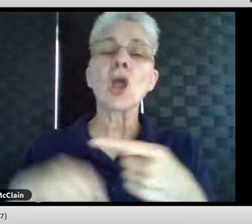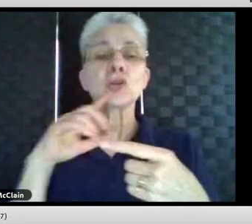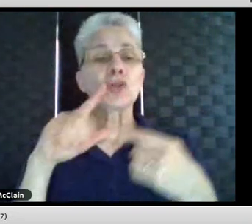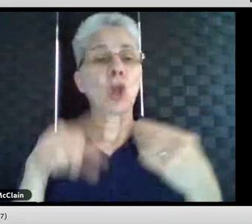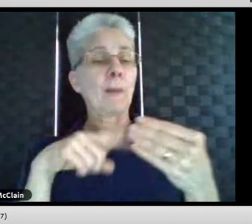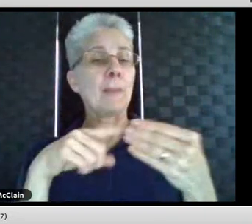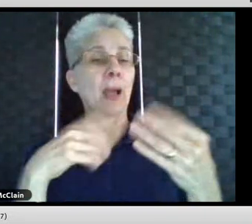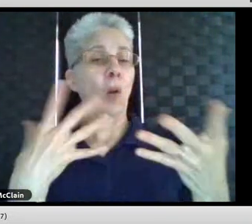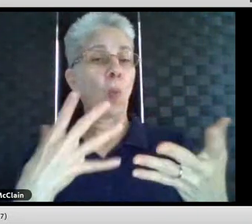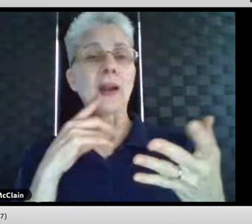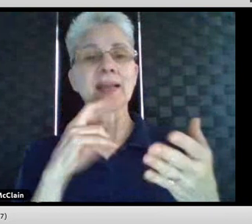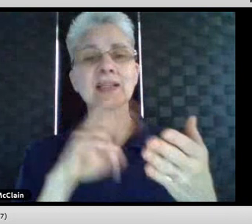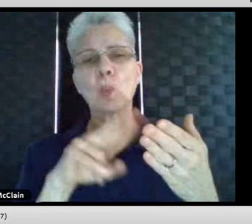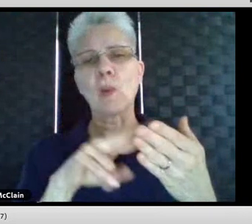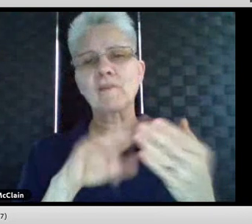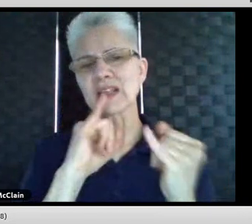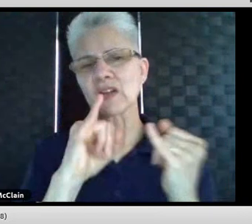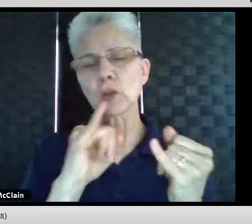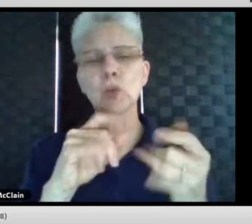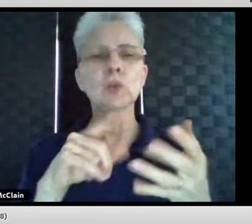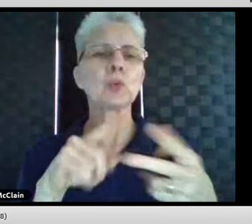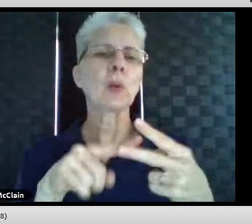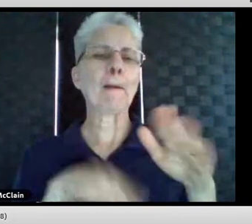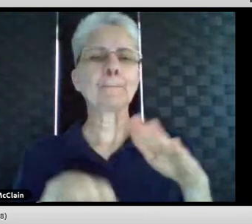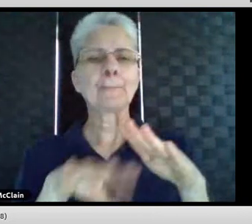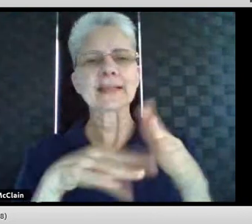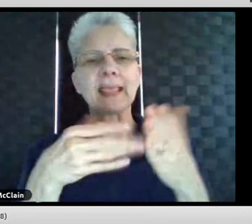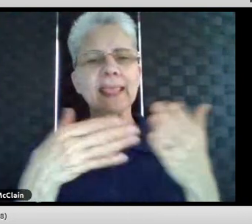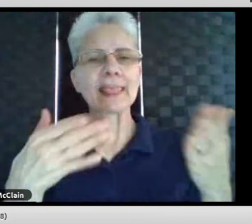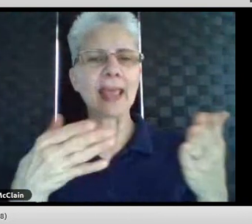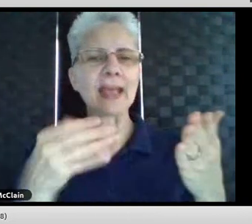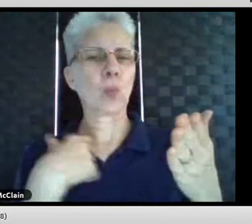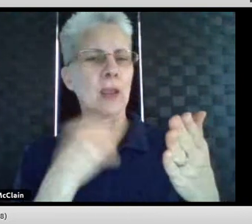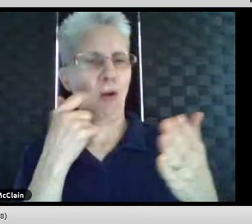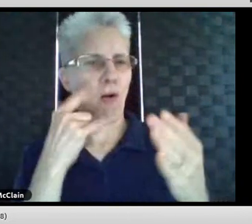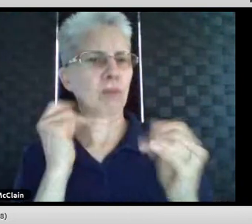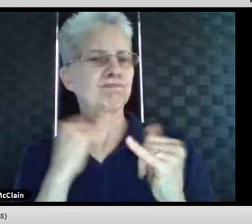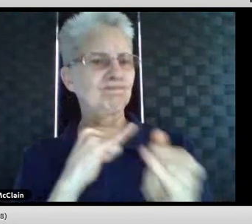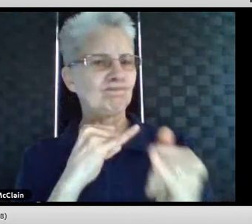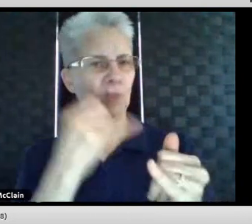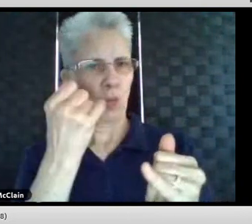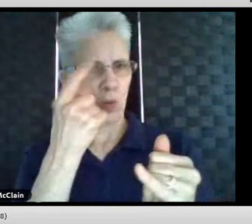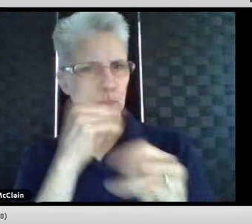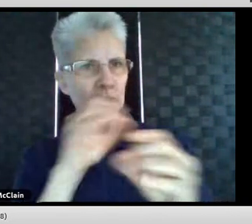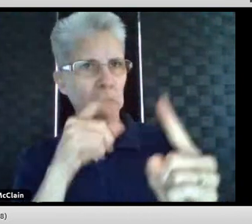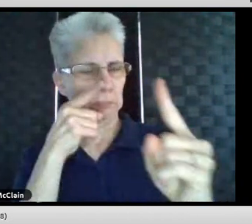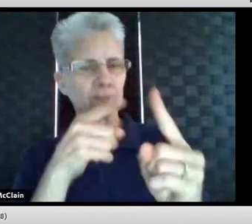"What is the reference interview?" It's a basic thing, but just so we're all on the same page. I'm going to talk to you a little bit about